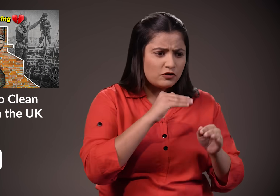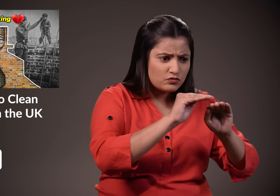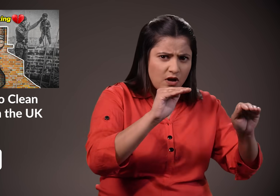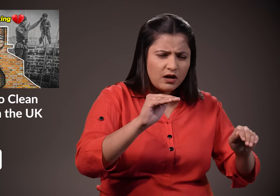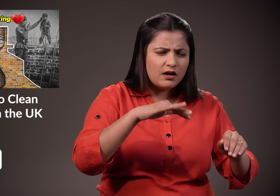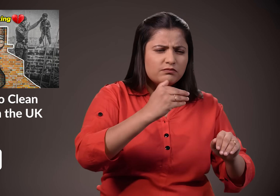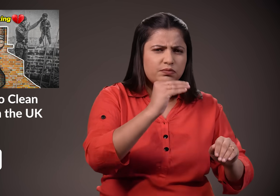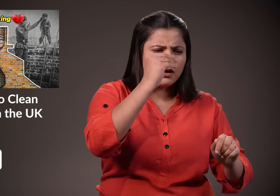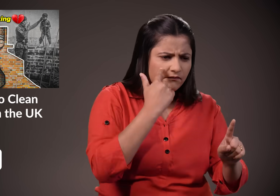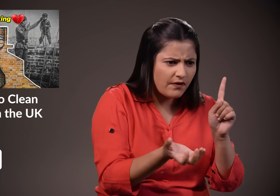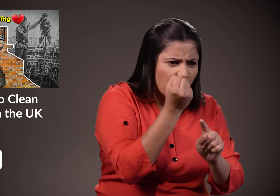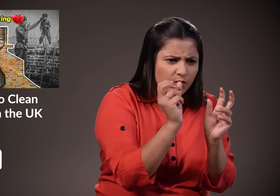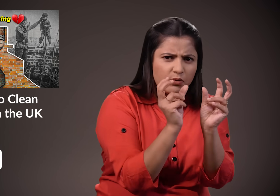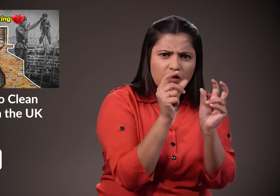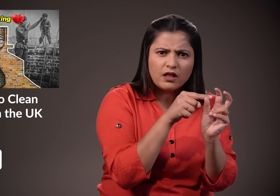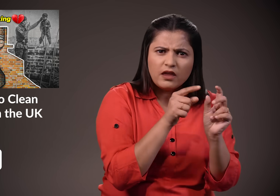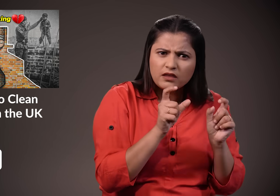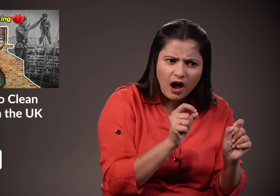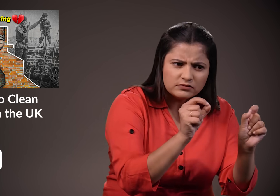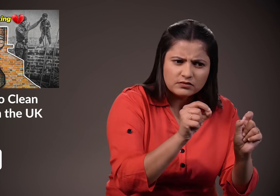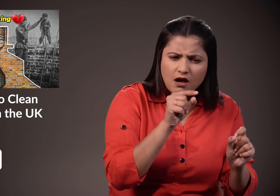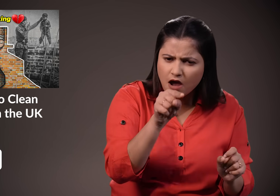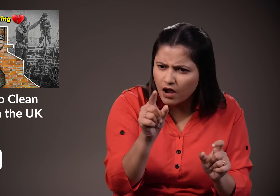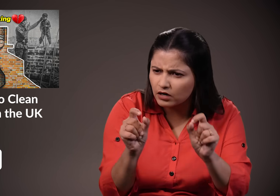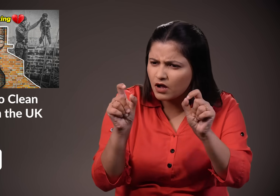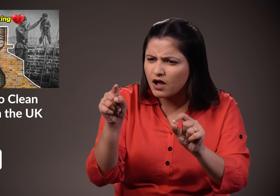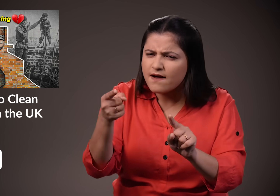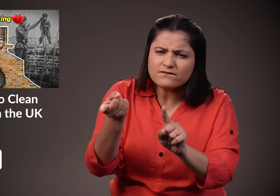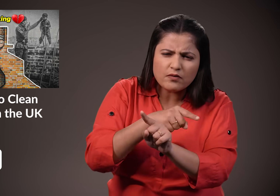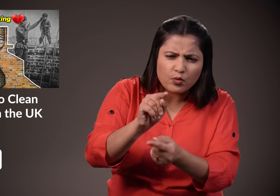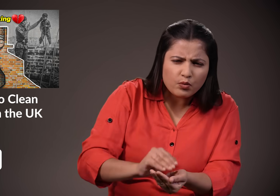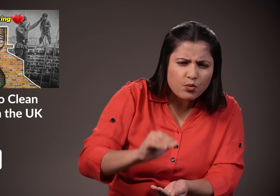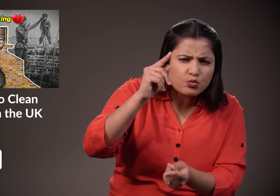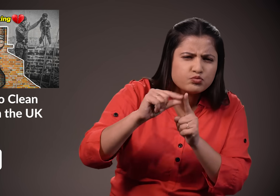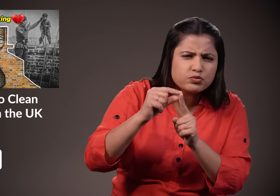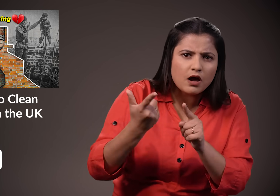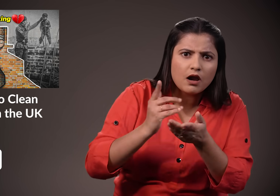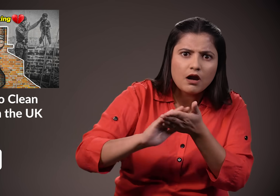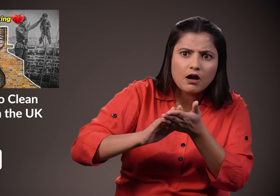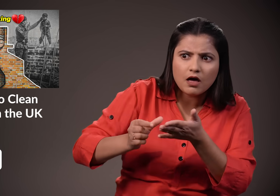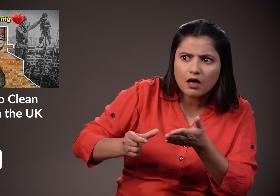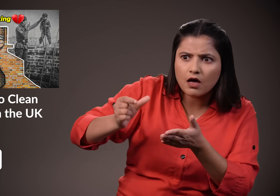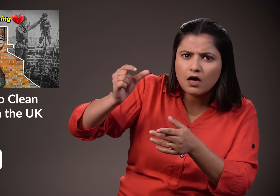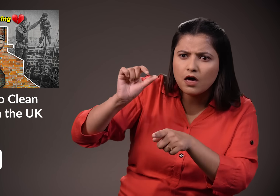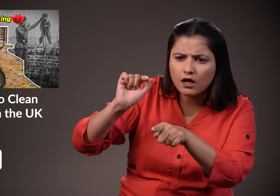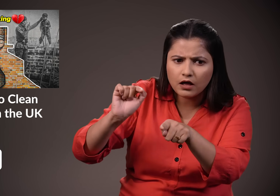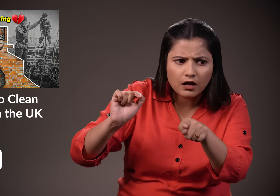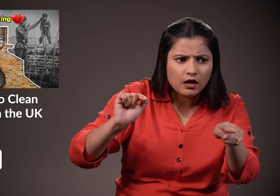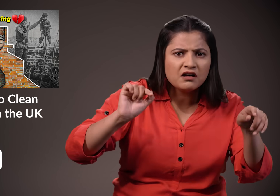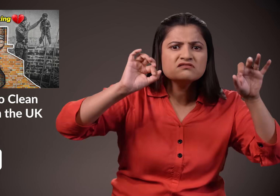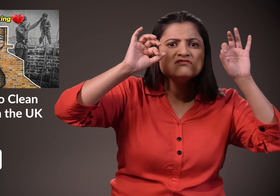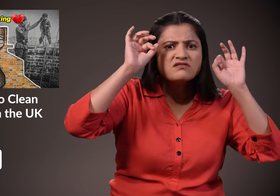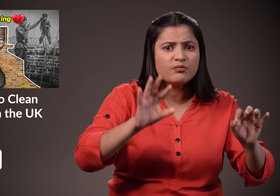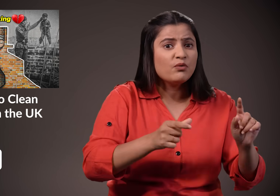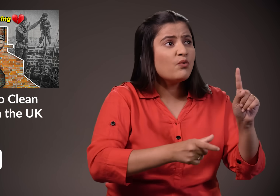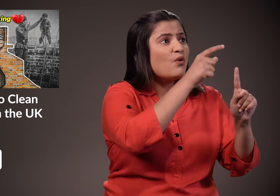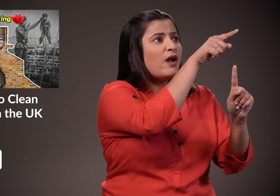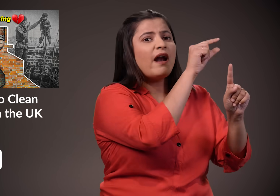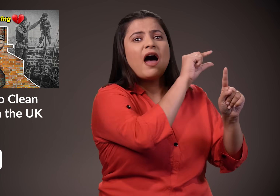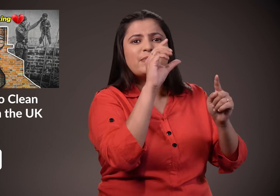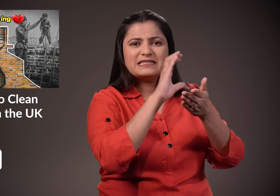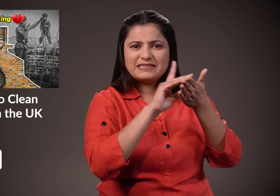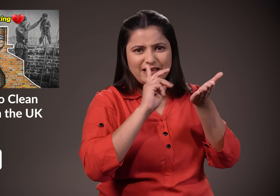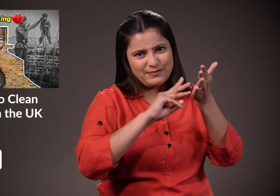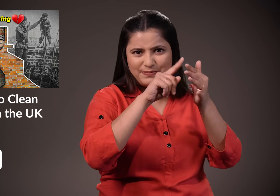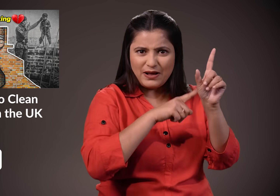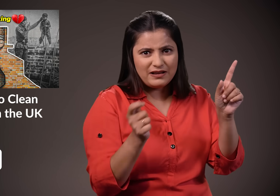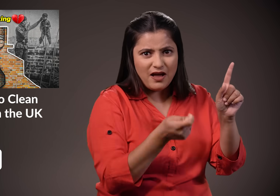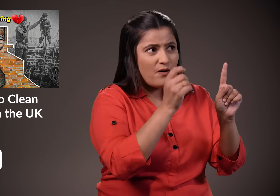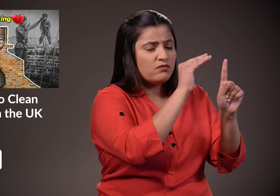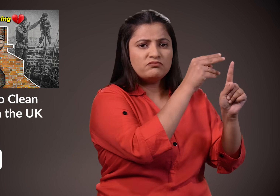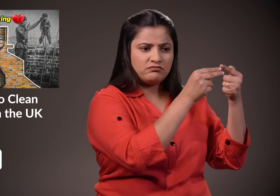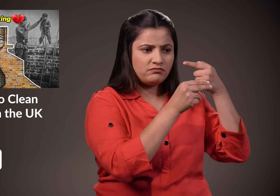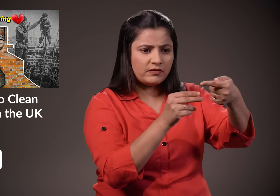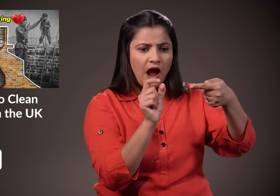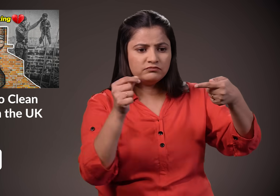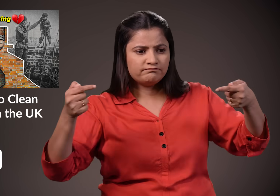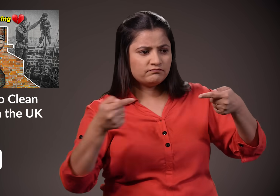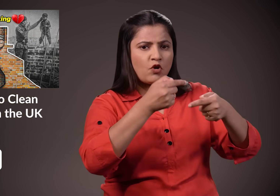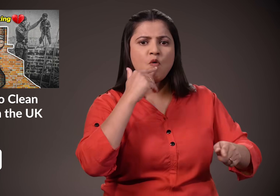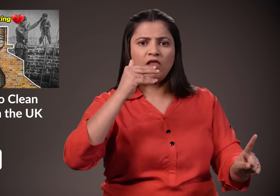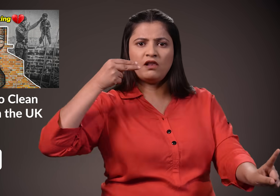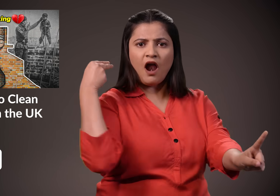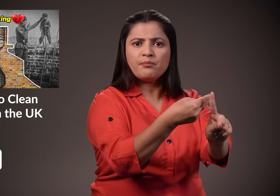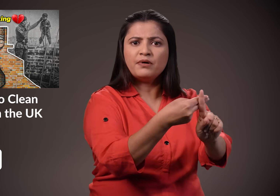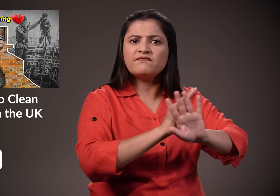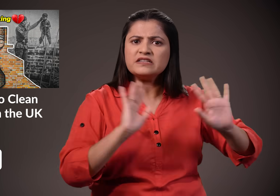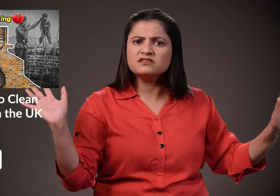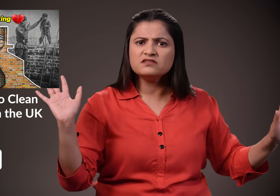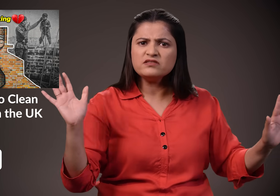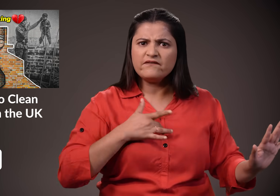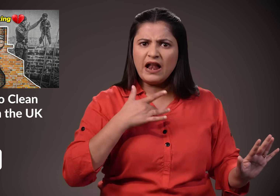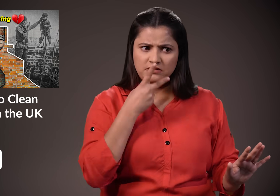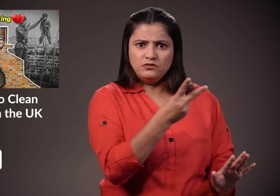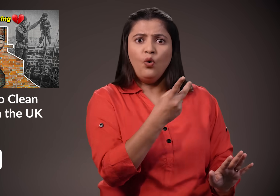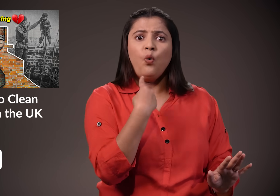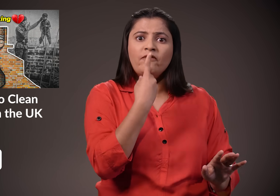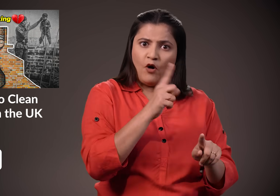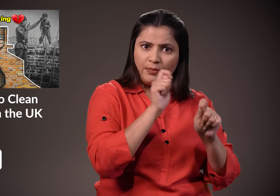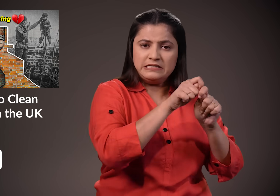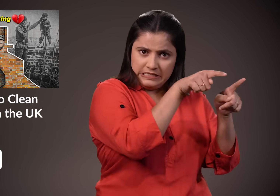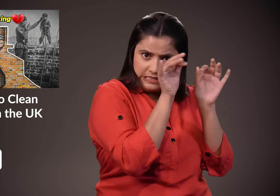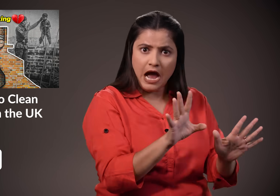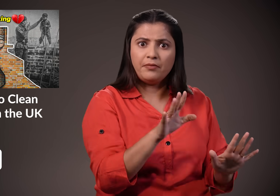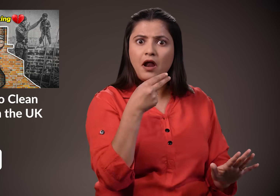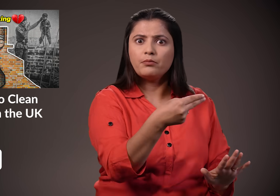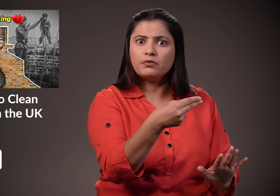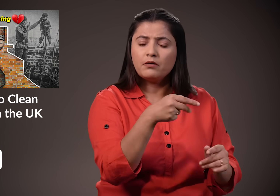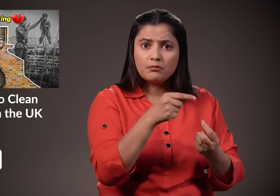The cancer was so named as it was found in adolescent boys who earlier worked as chimney sweepers.